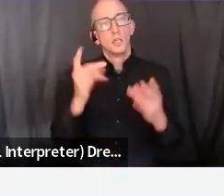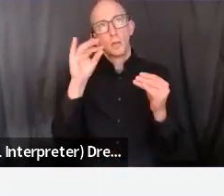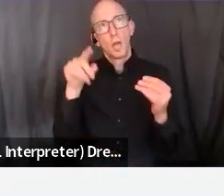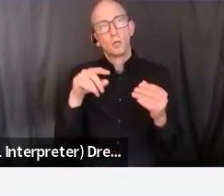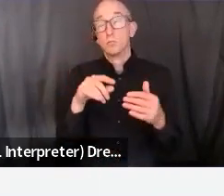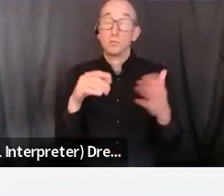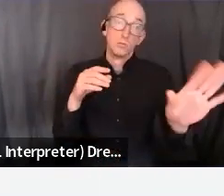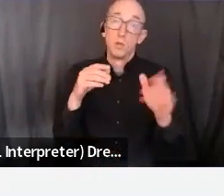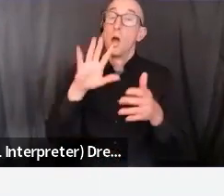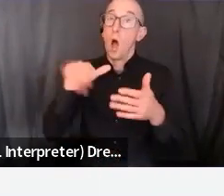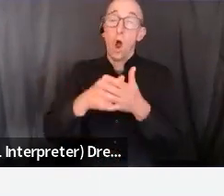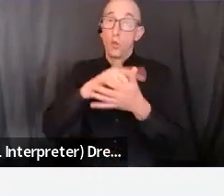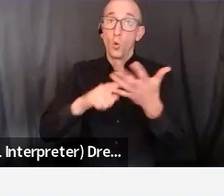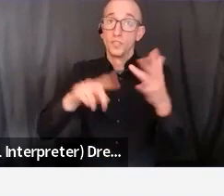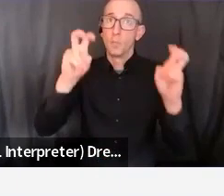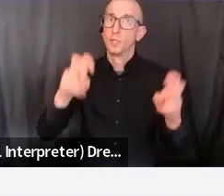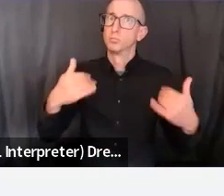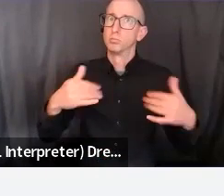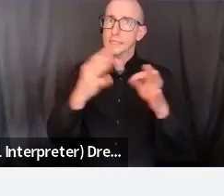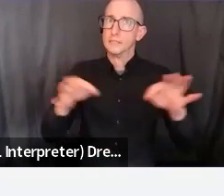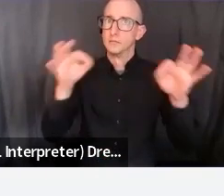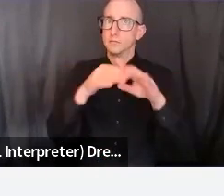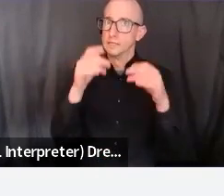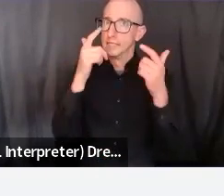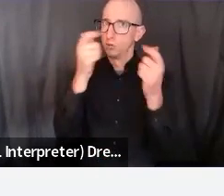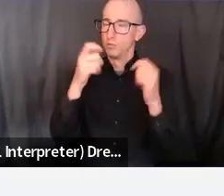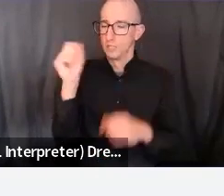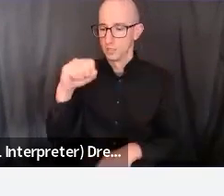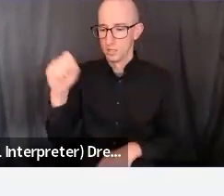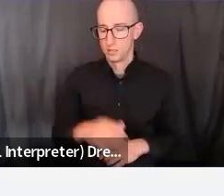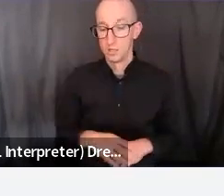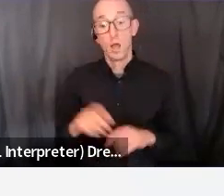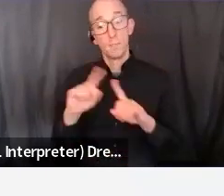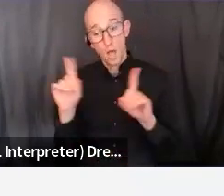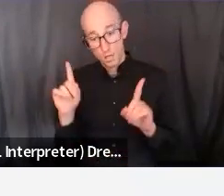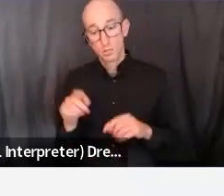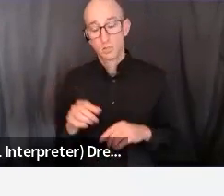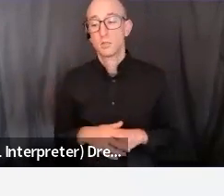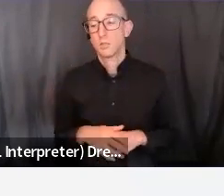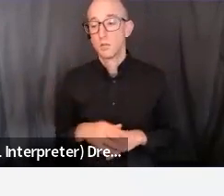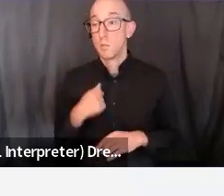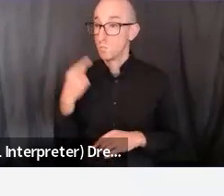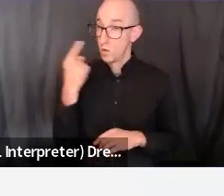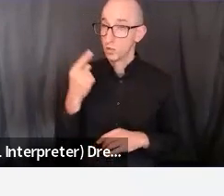November 6th through November 14th, so starting next Monday. And you can head over to the website,